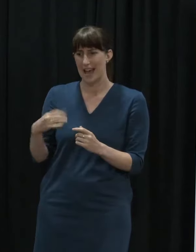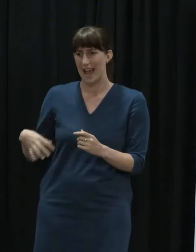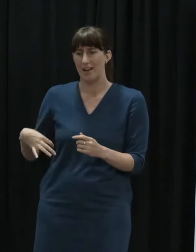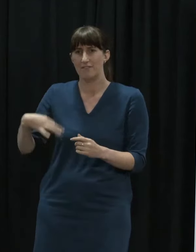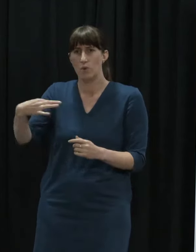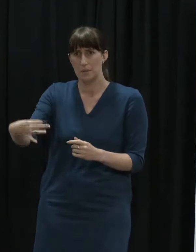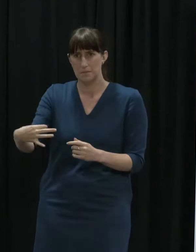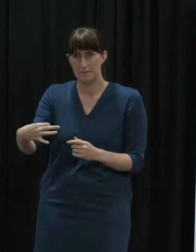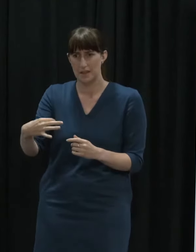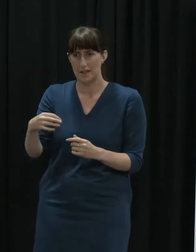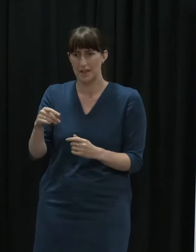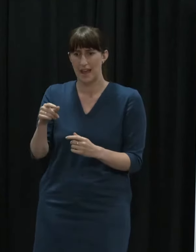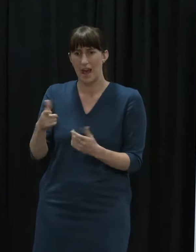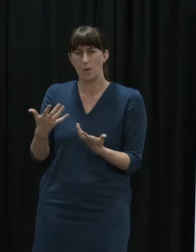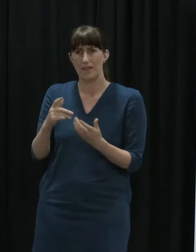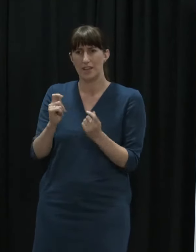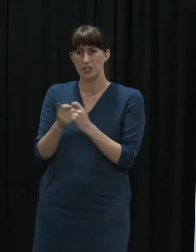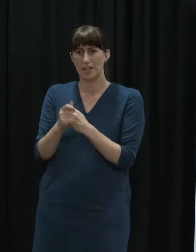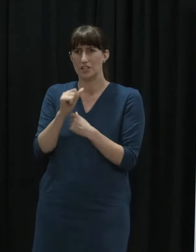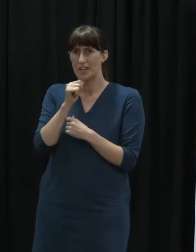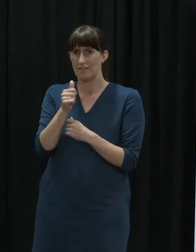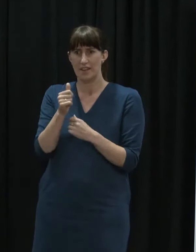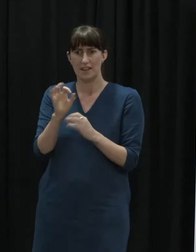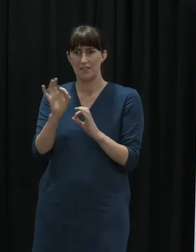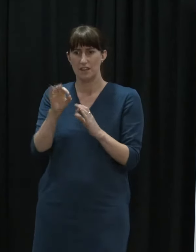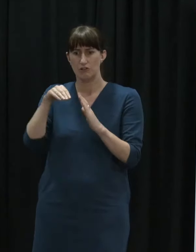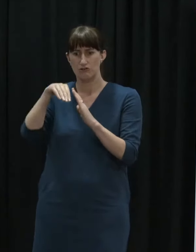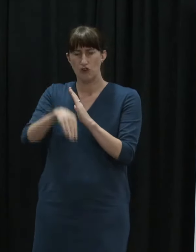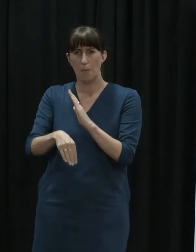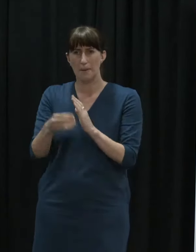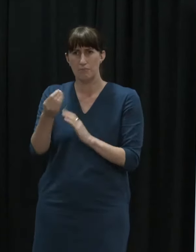How is affordability going